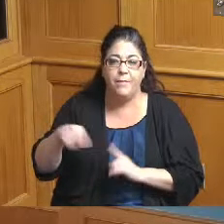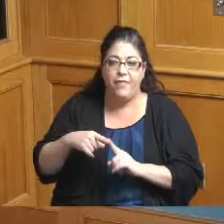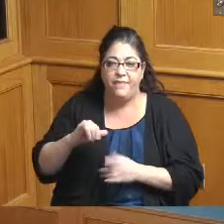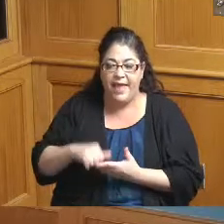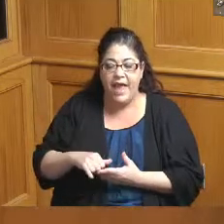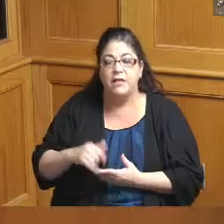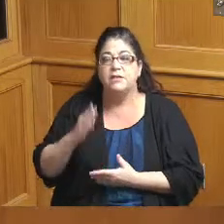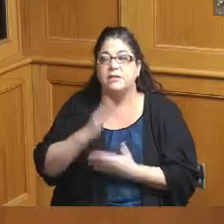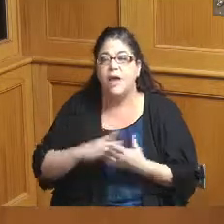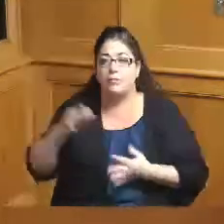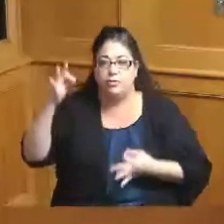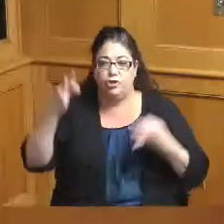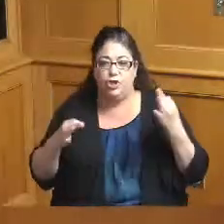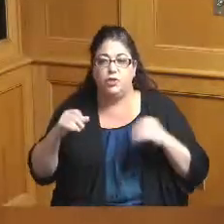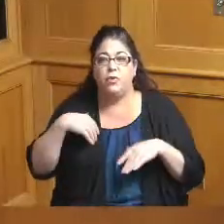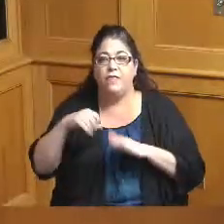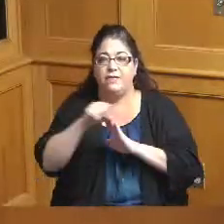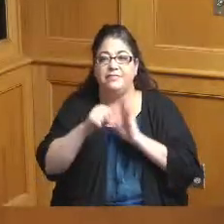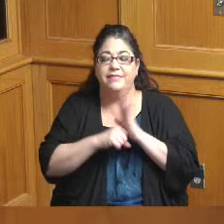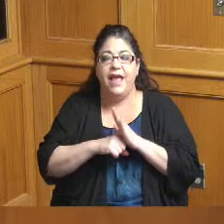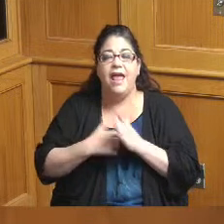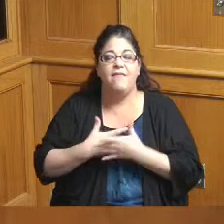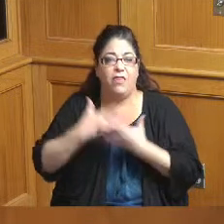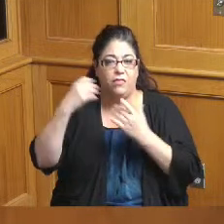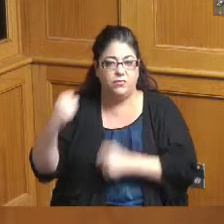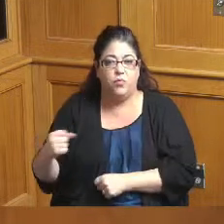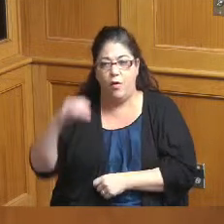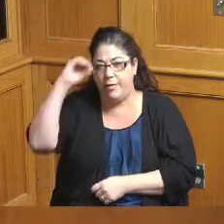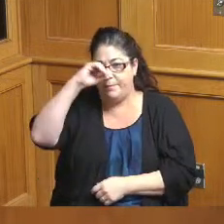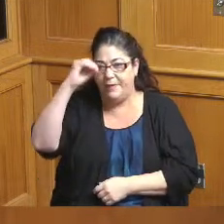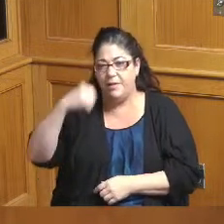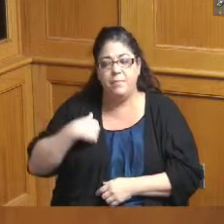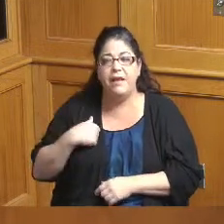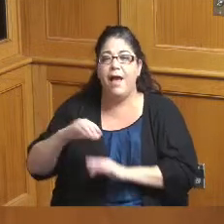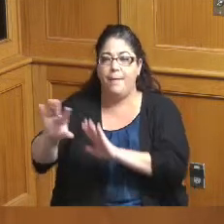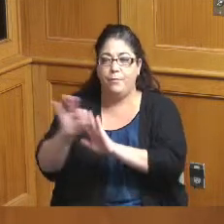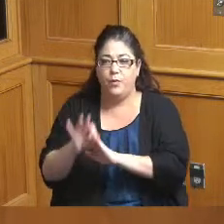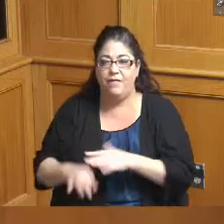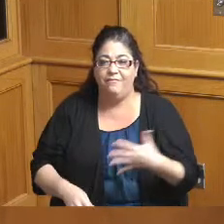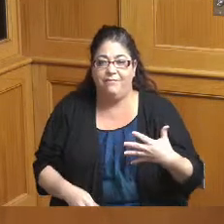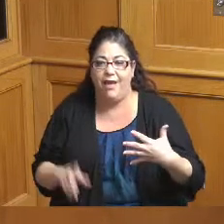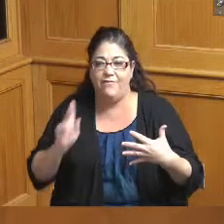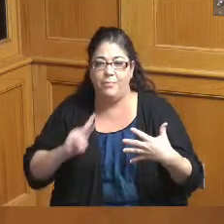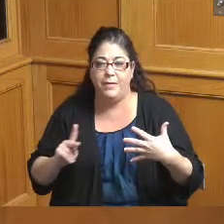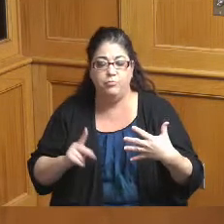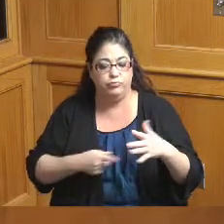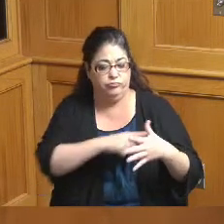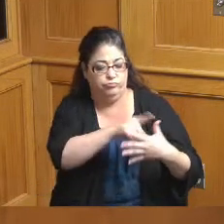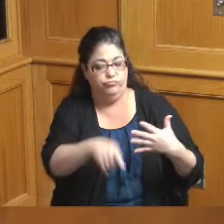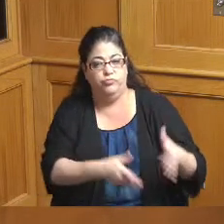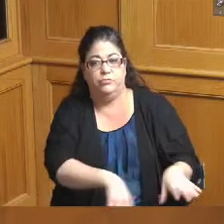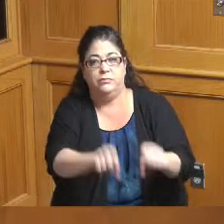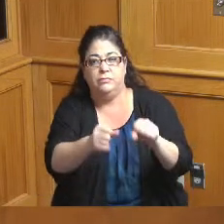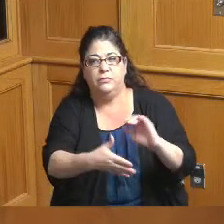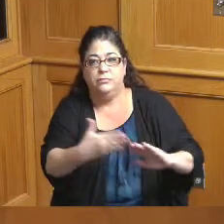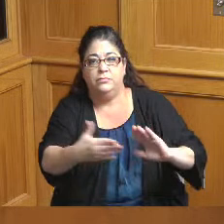Judges around the state have a lot of input but I appointed five people to run the parks and I